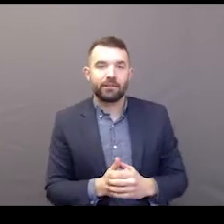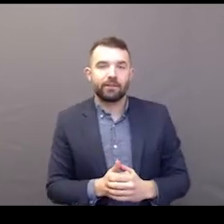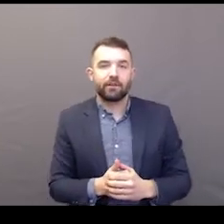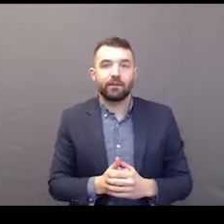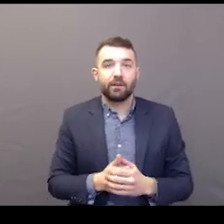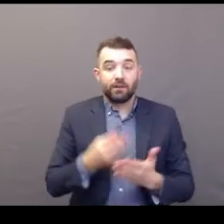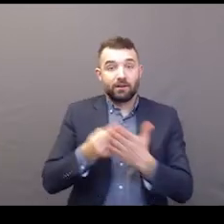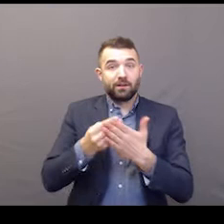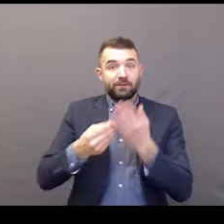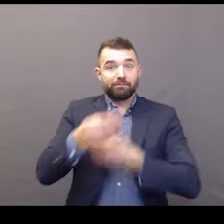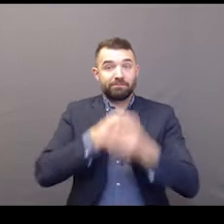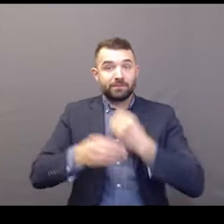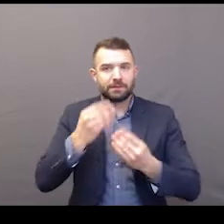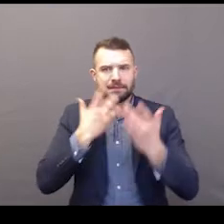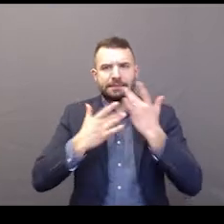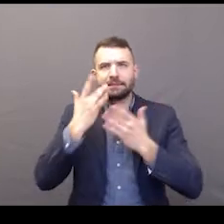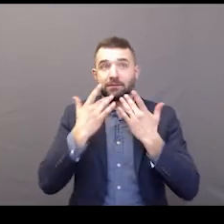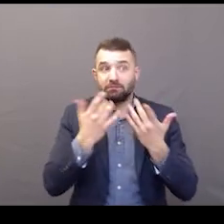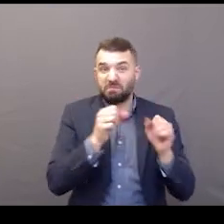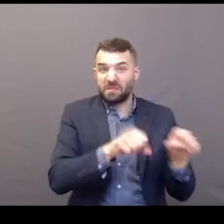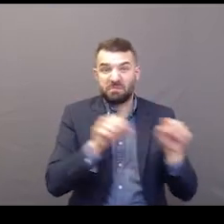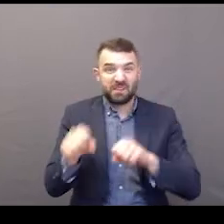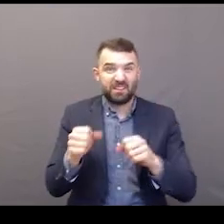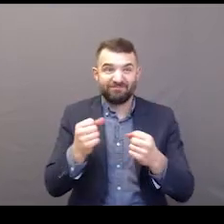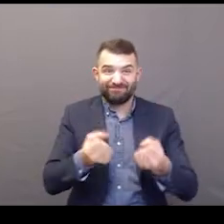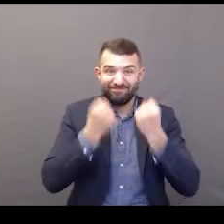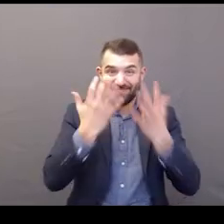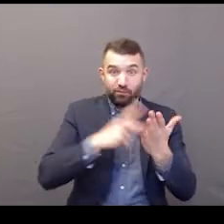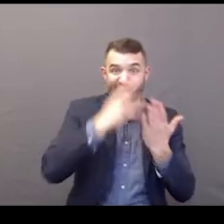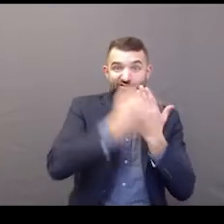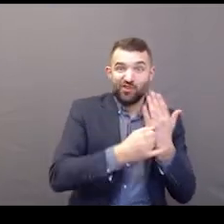Sound Transit may not be able to deliver many expansion projects on their original